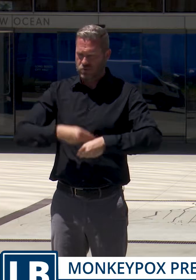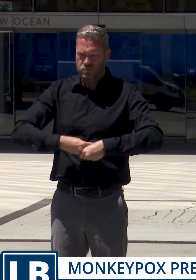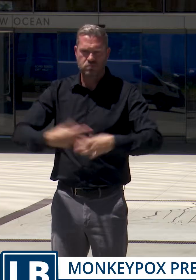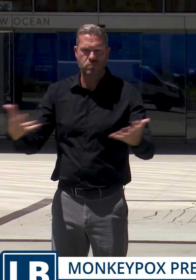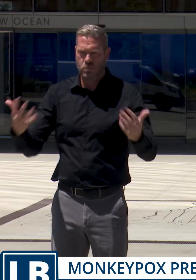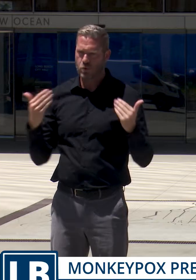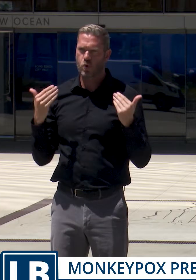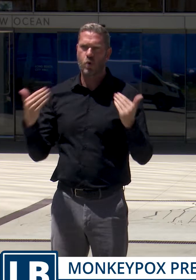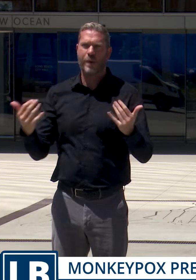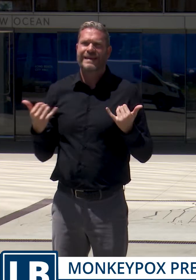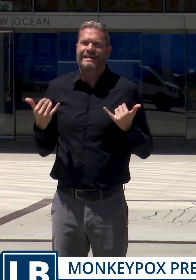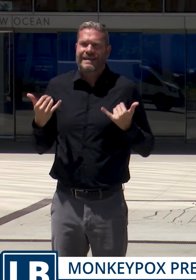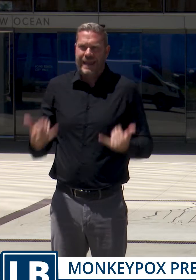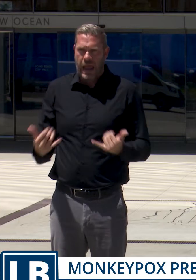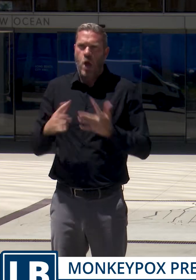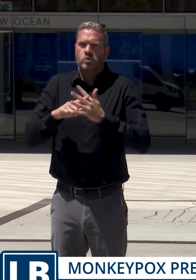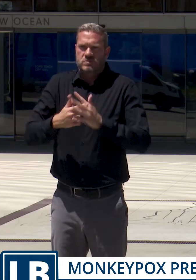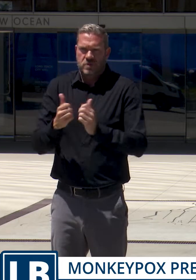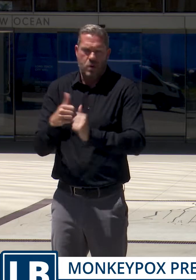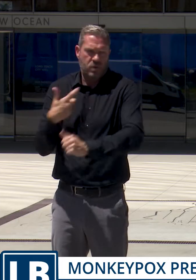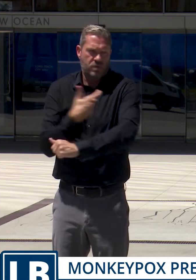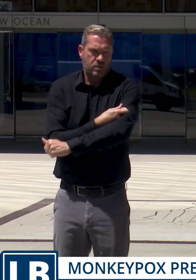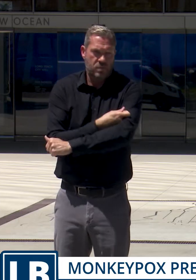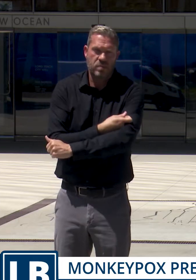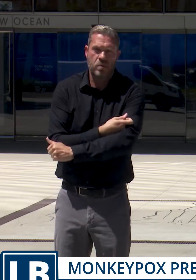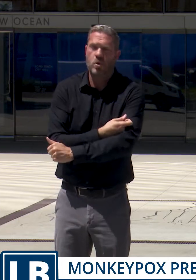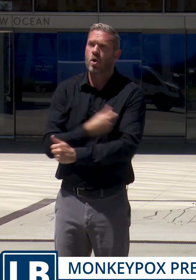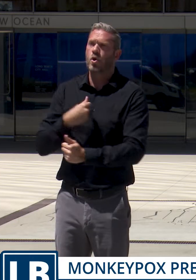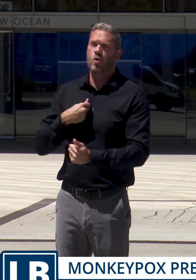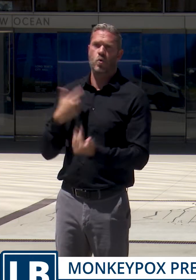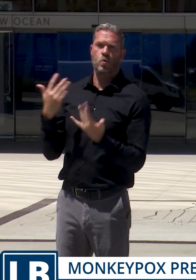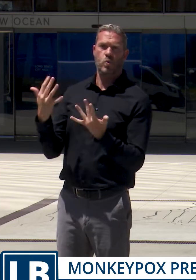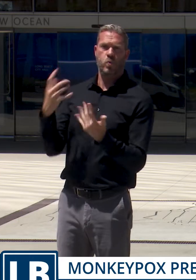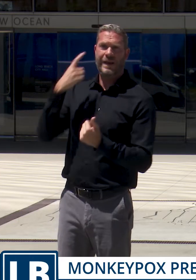the federal government anticipates distributing additional doses in the next few weeks